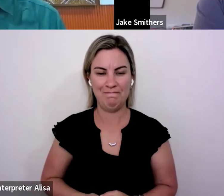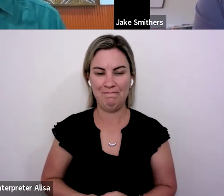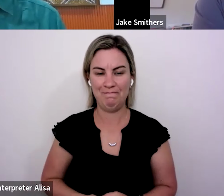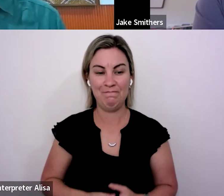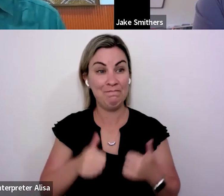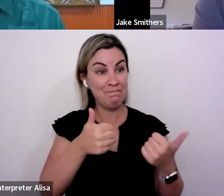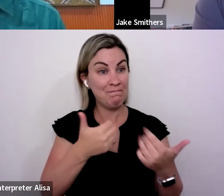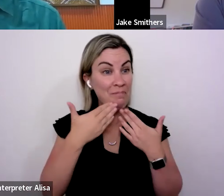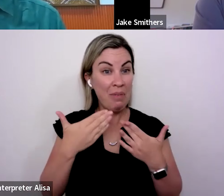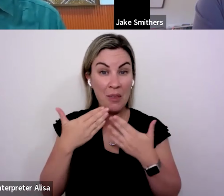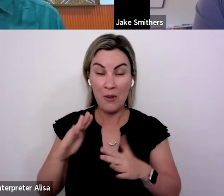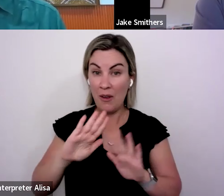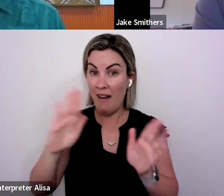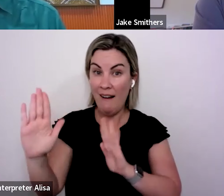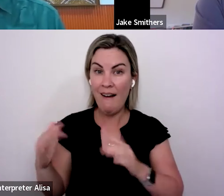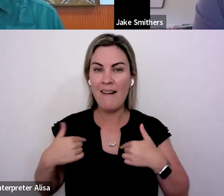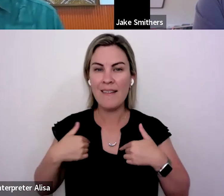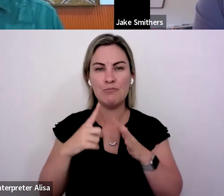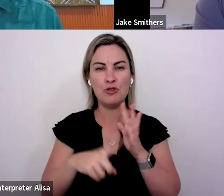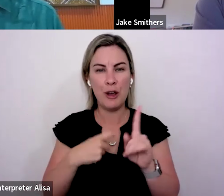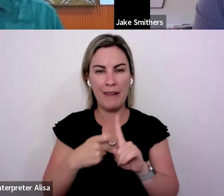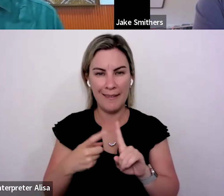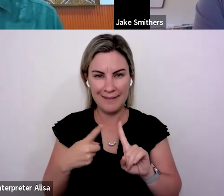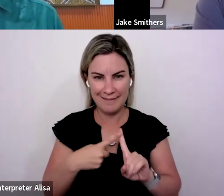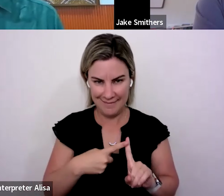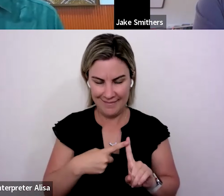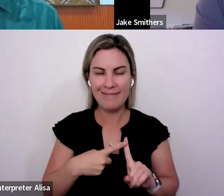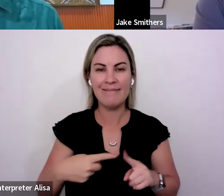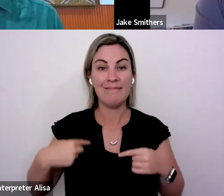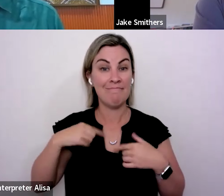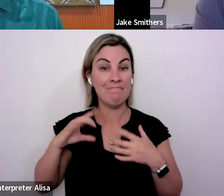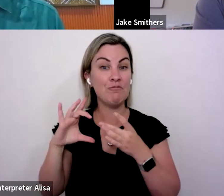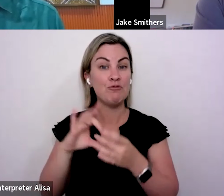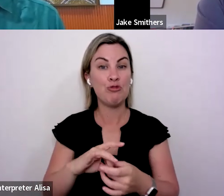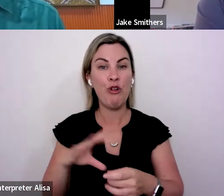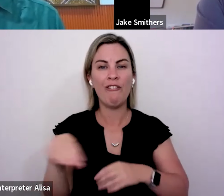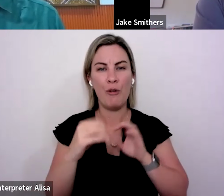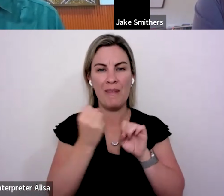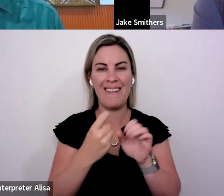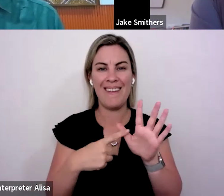My name is Jake and I'm dialling in from Gadigal land here in Redfern.